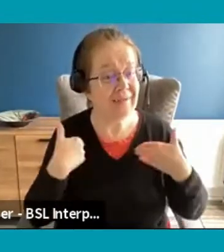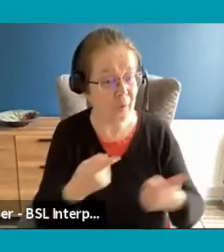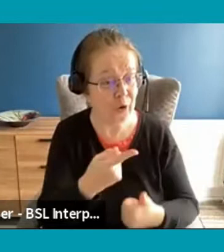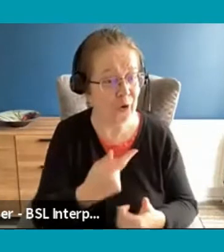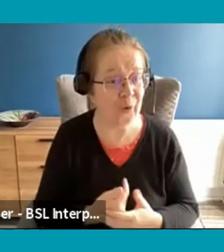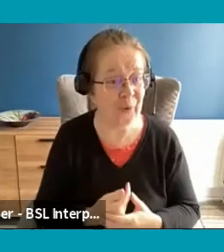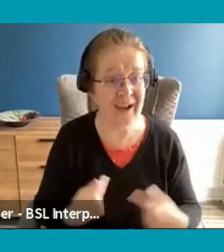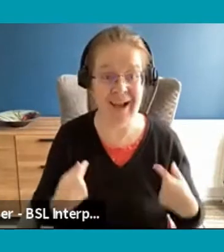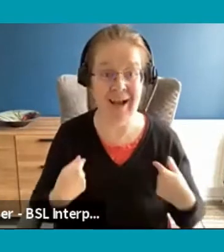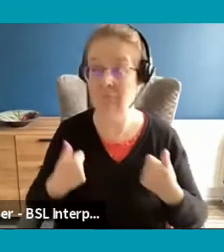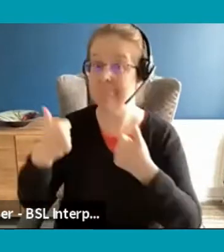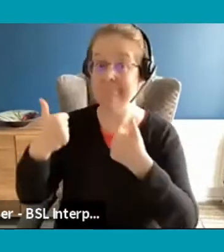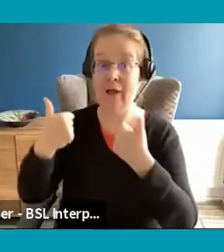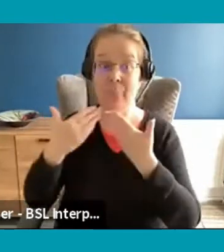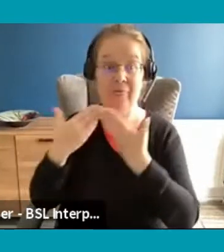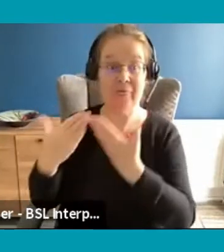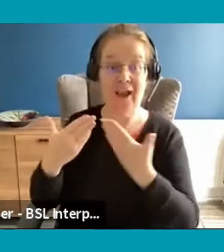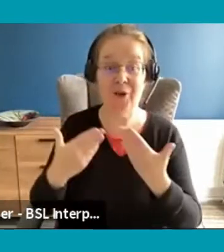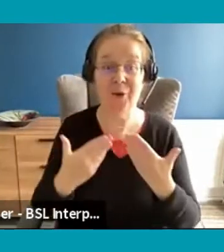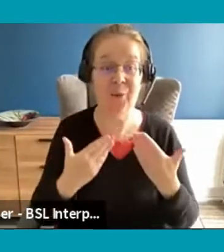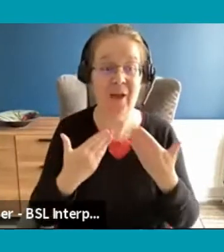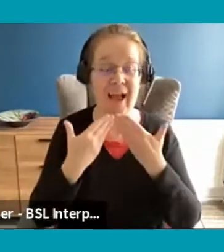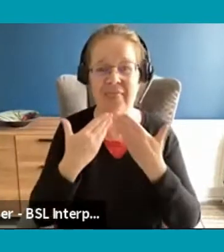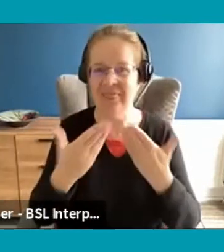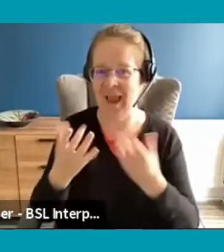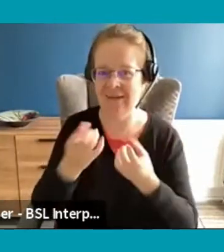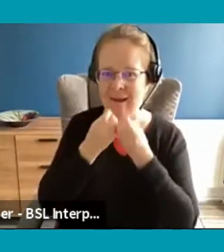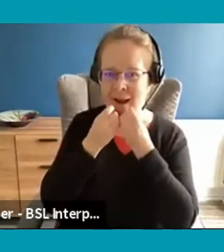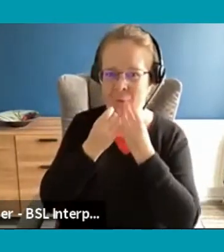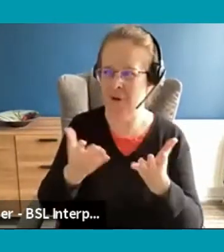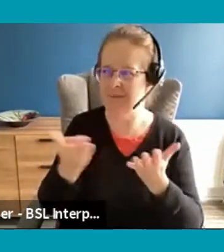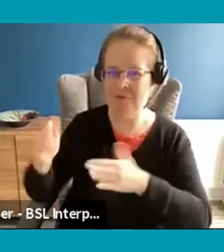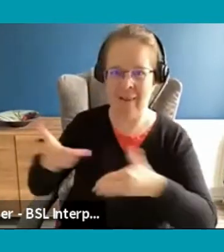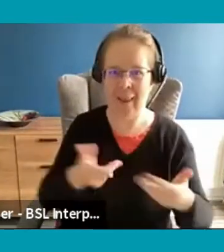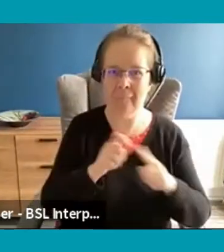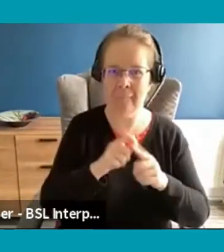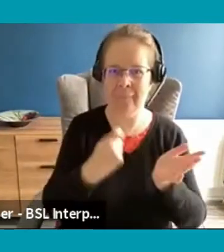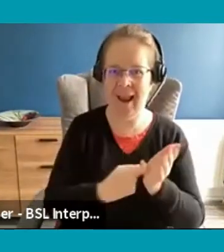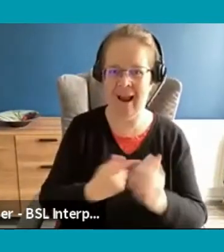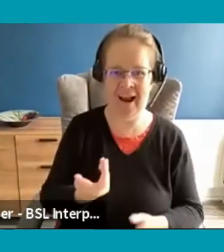I'm good, thanks Rosa and thanks for the wonderful bit of PR at the start as well. That was very kind of you. You're more than welcome!